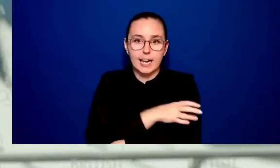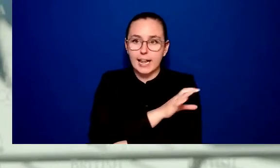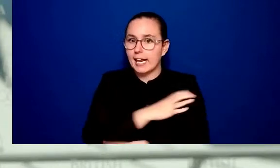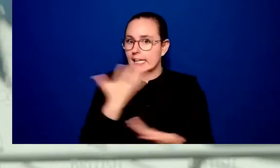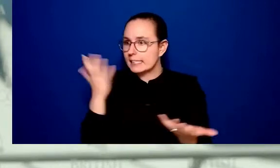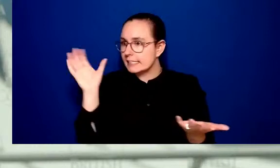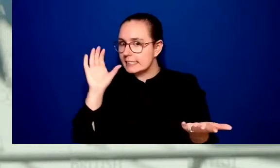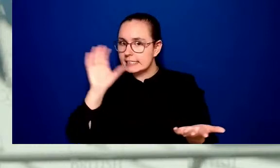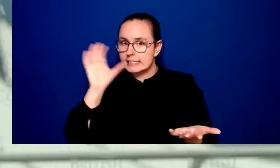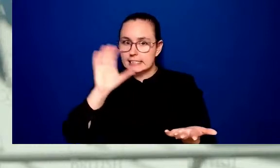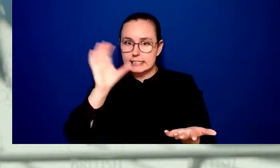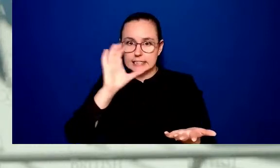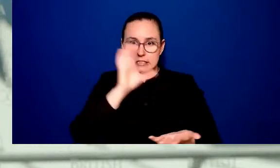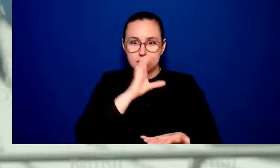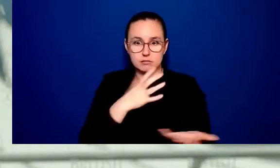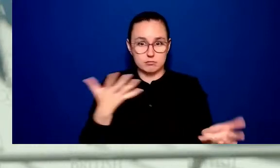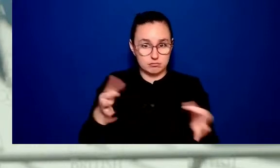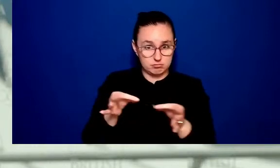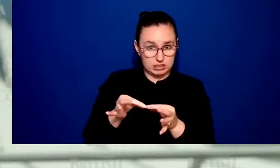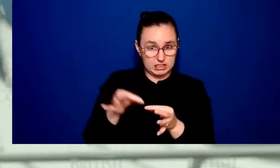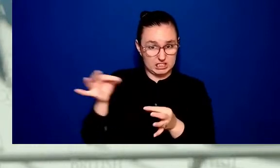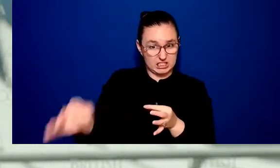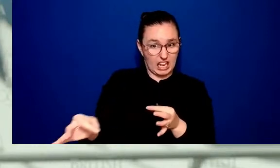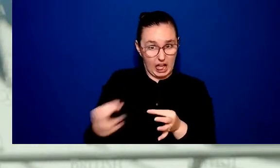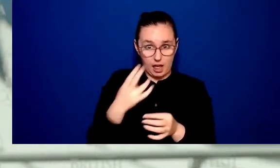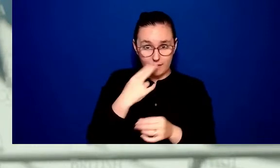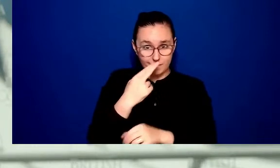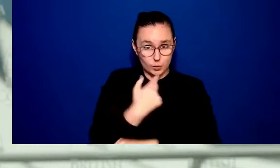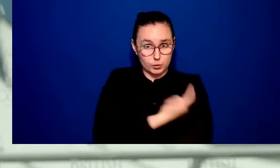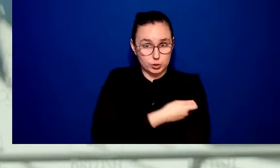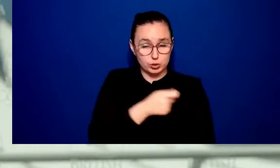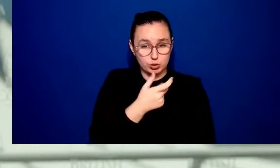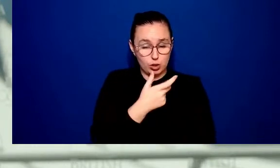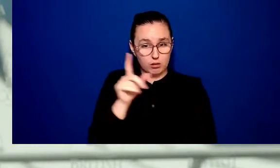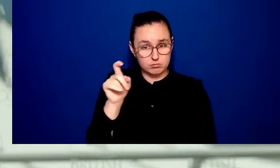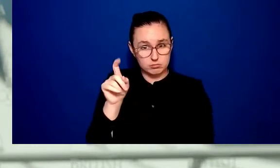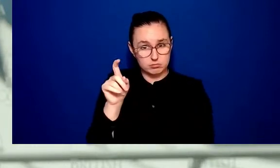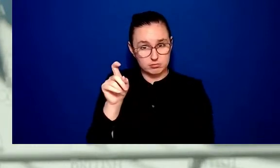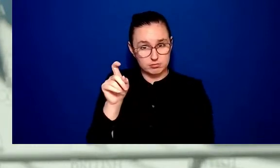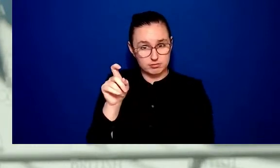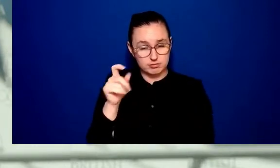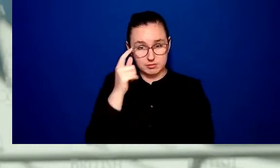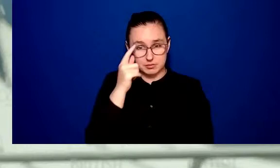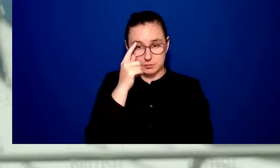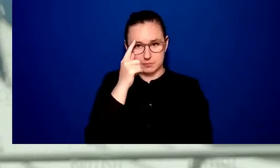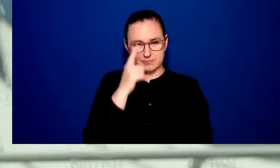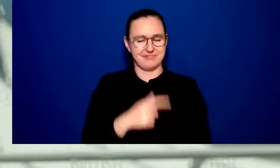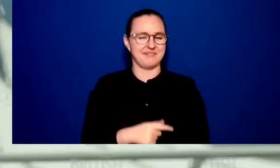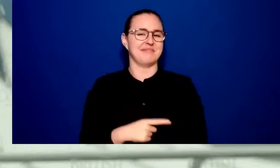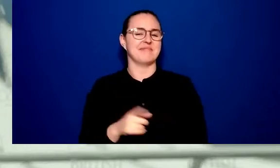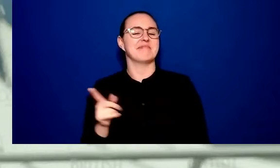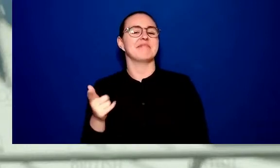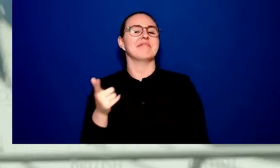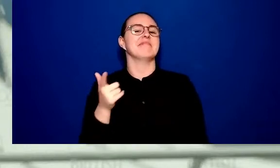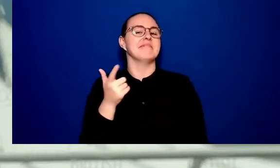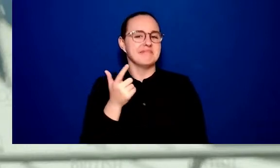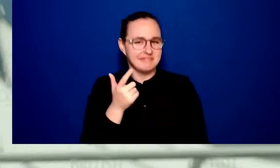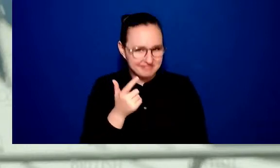regular season and people are just more antsy about it this year, So Lucia had Yes, it's